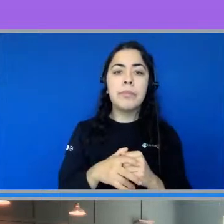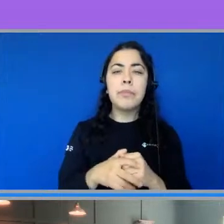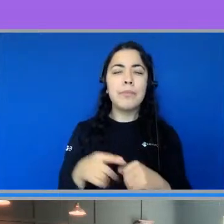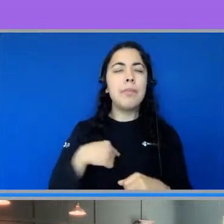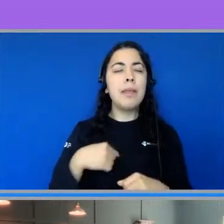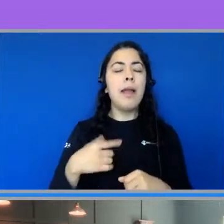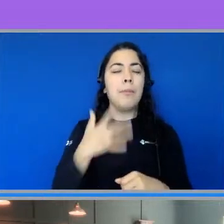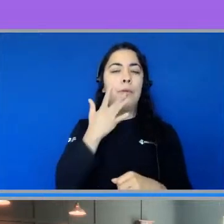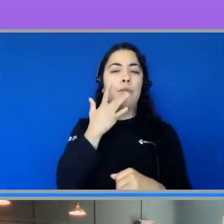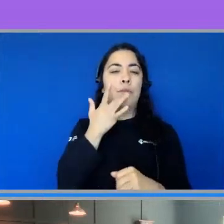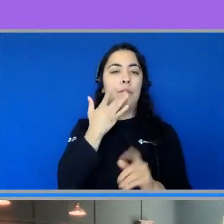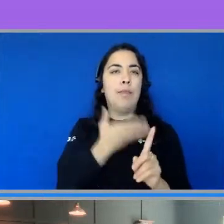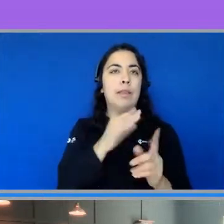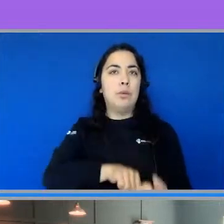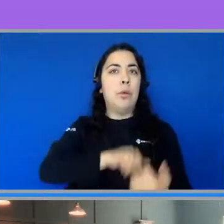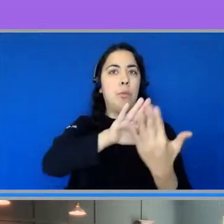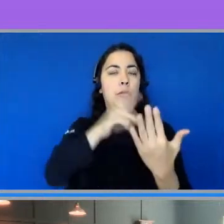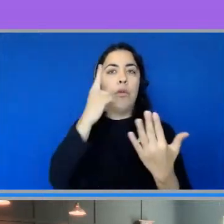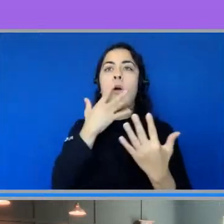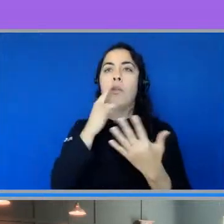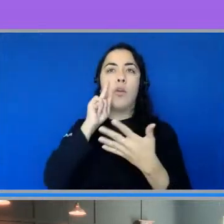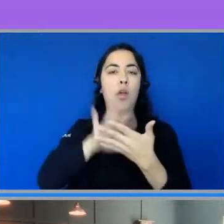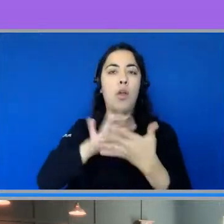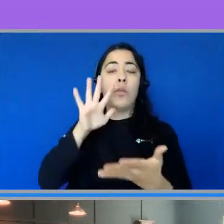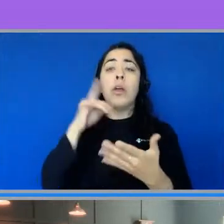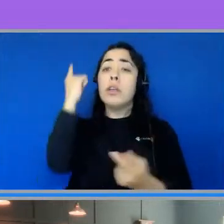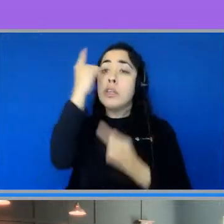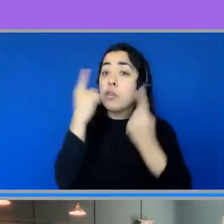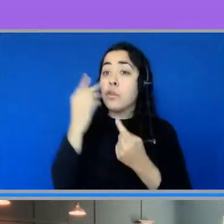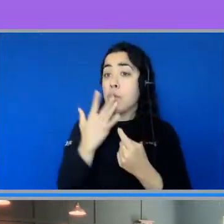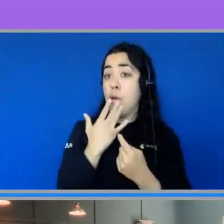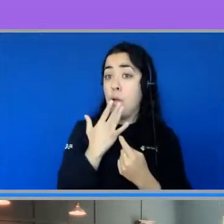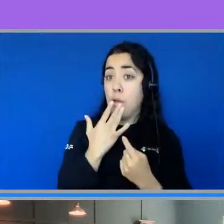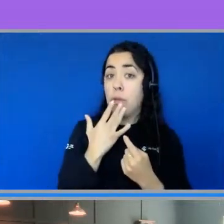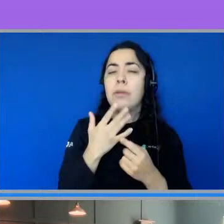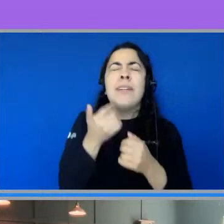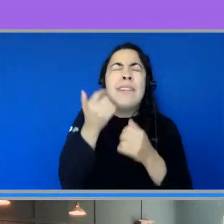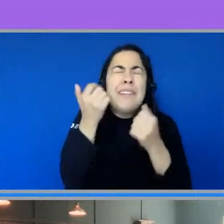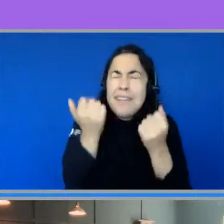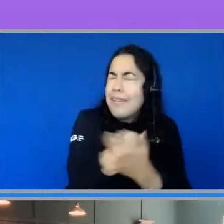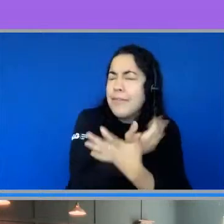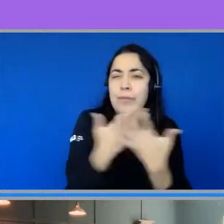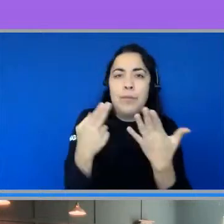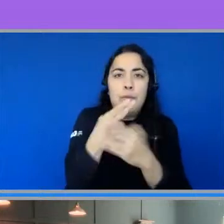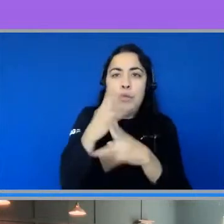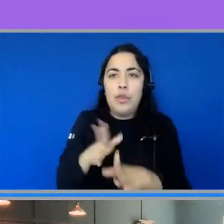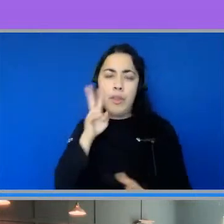approach that I like to take for color contrast. When thinking about color contrast for everything a user can see on